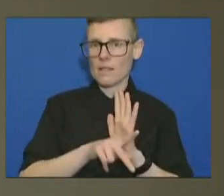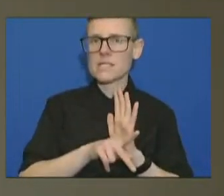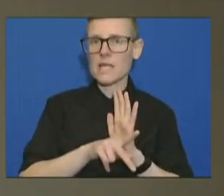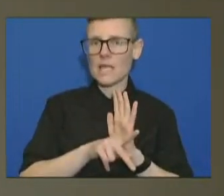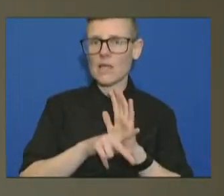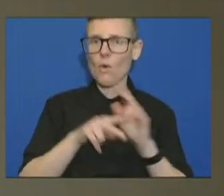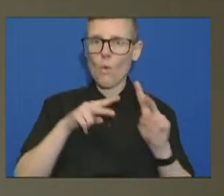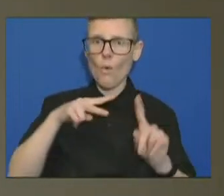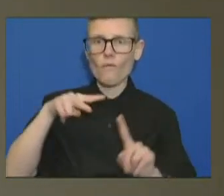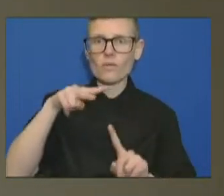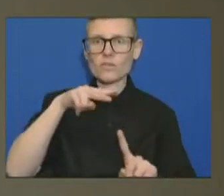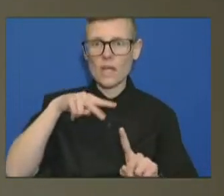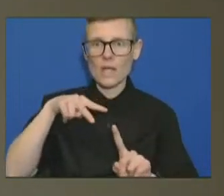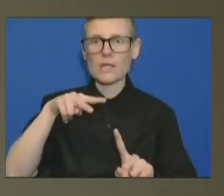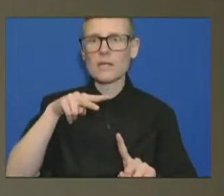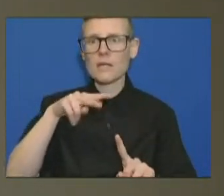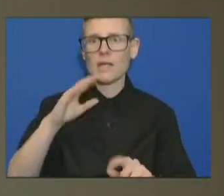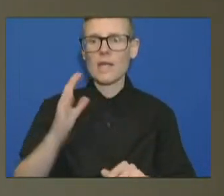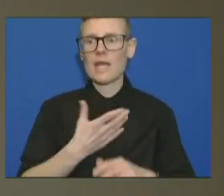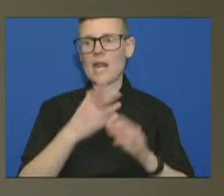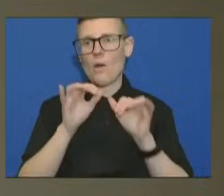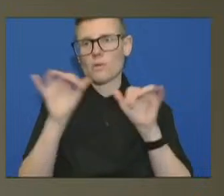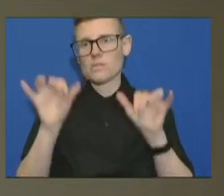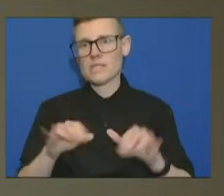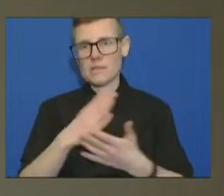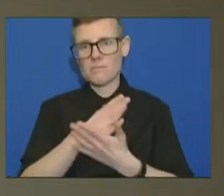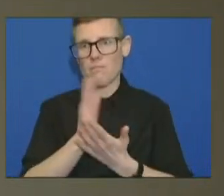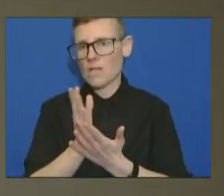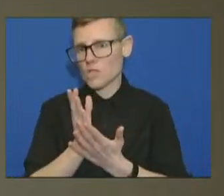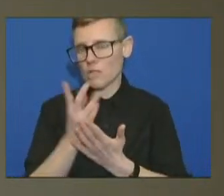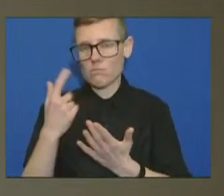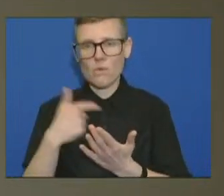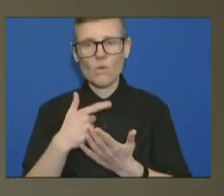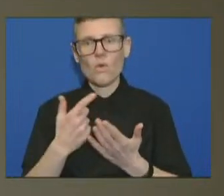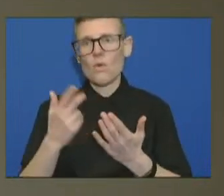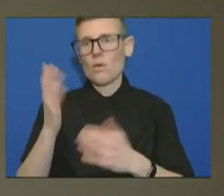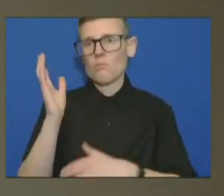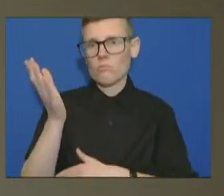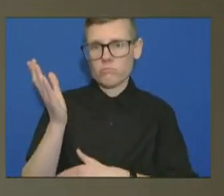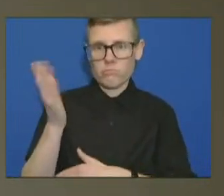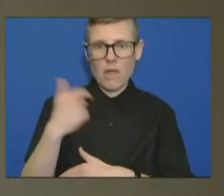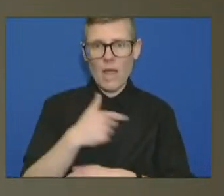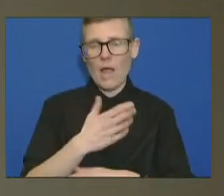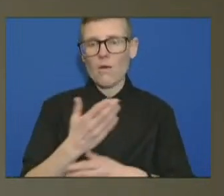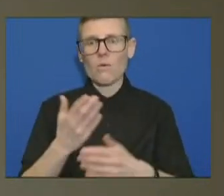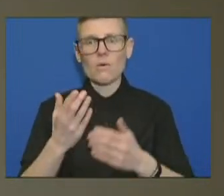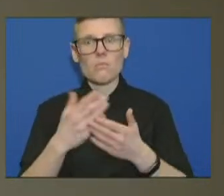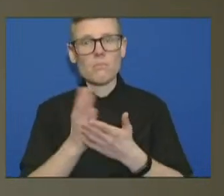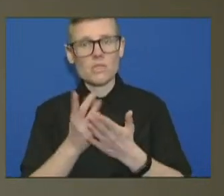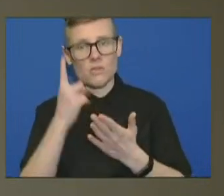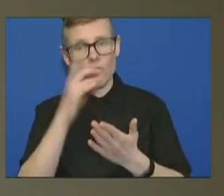work is on the system policy and